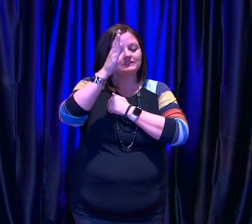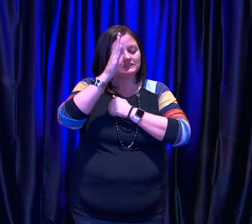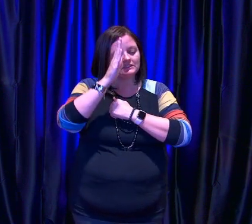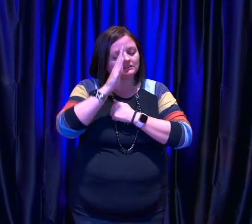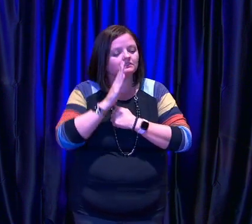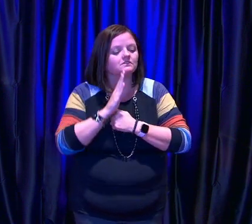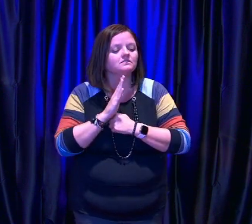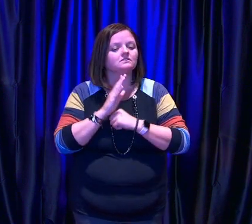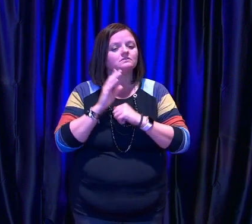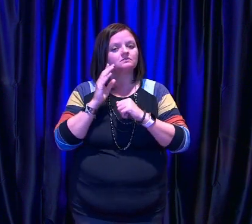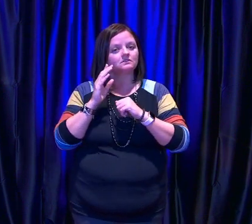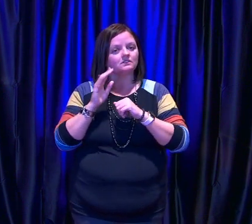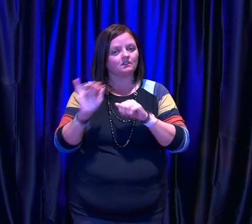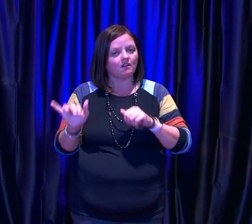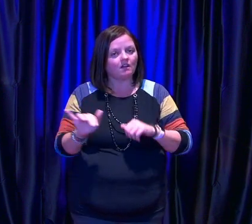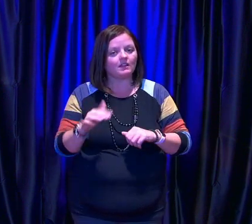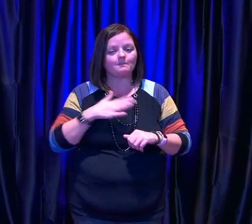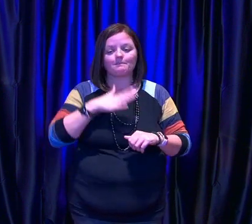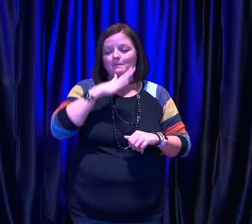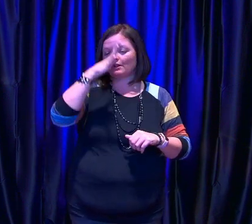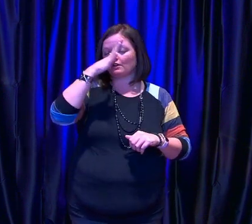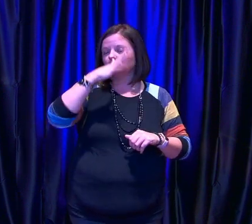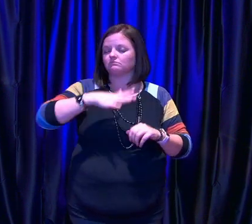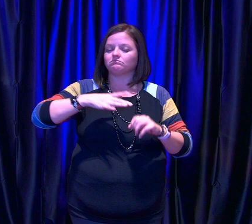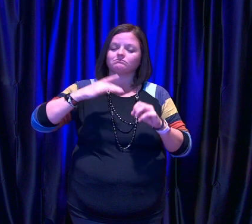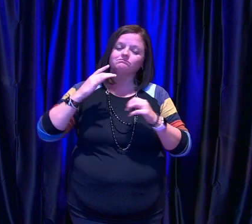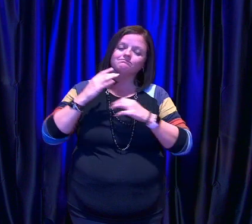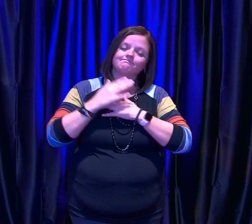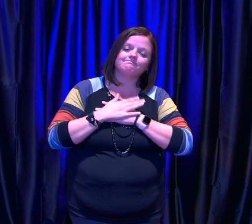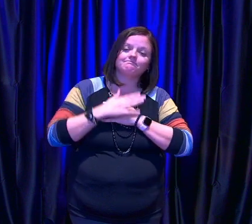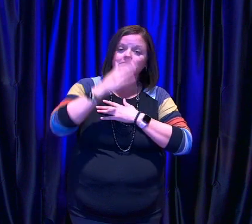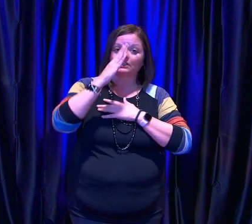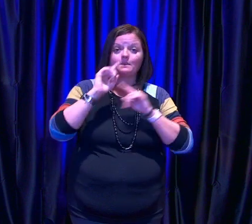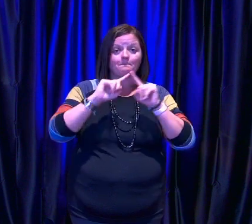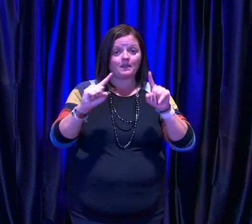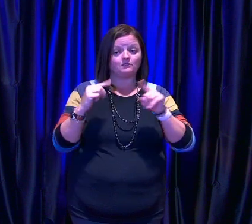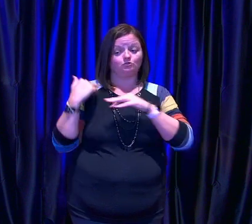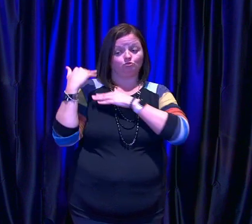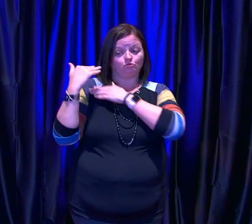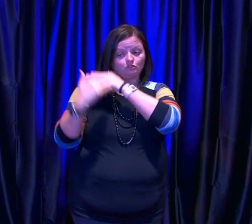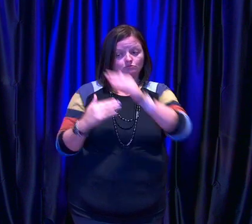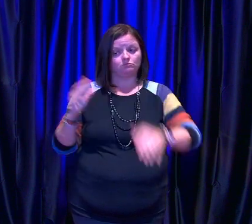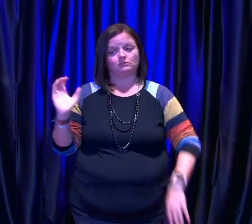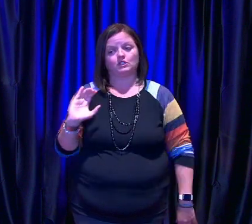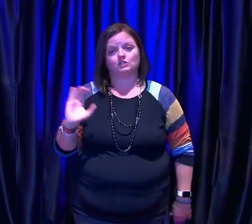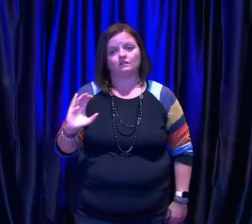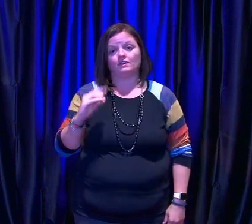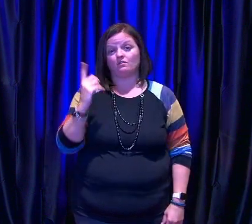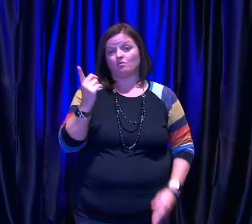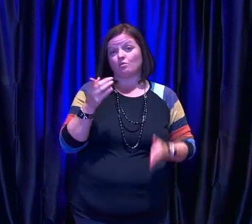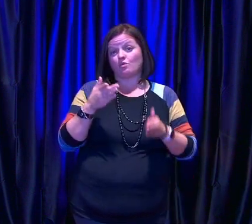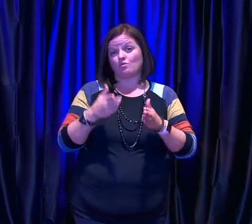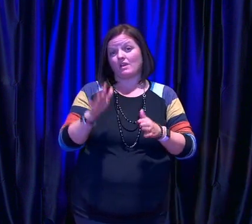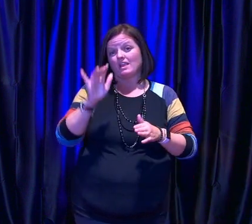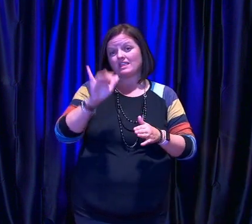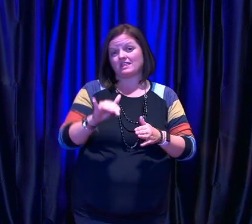my parents were the real deal but they were very traditional and very conservative and one of the ways that that played out